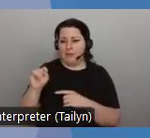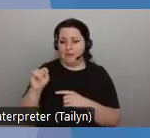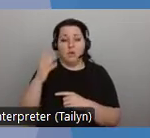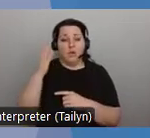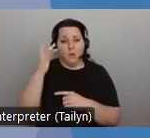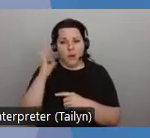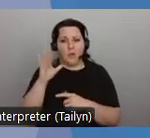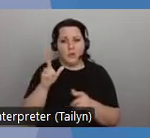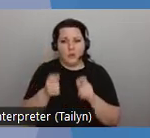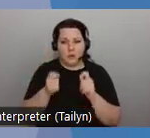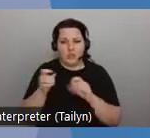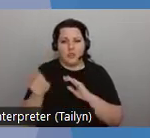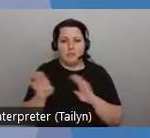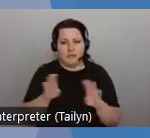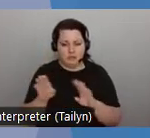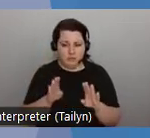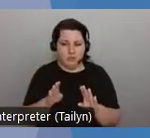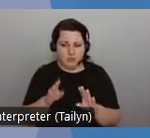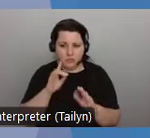use tables for formatting. The reason for this is because